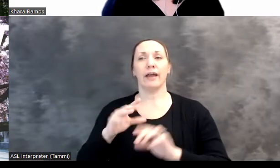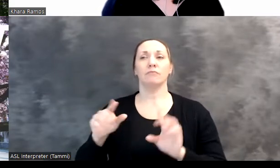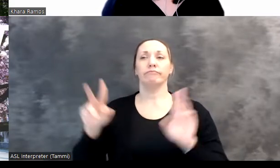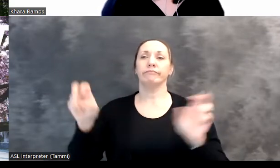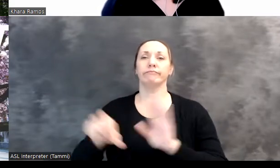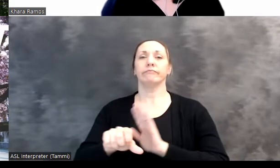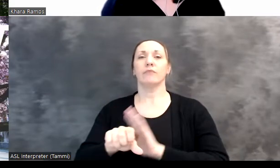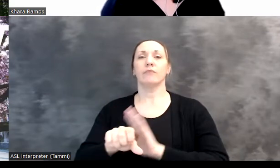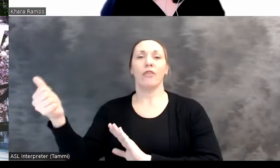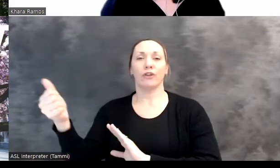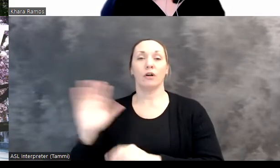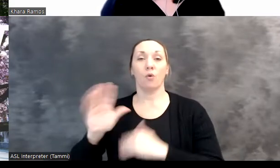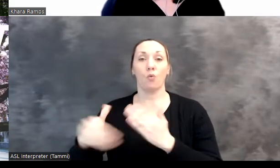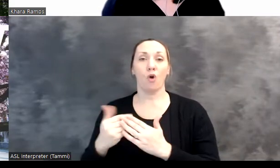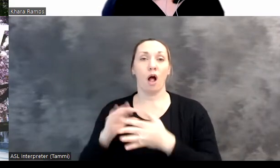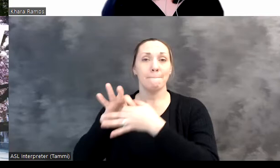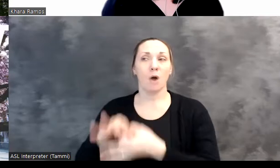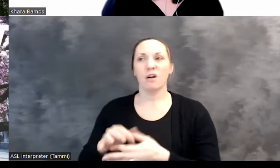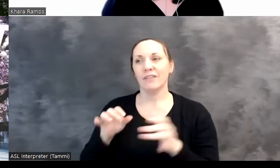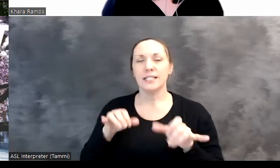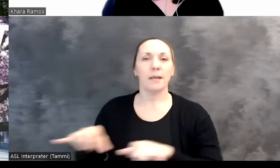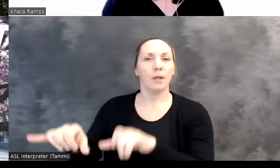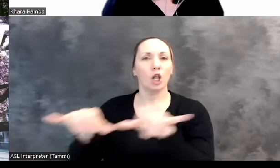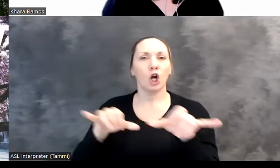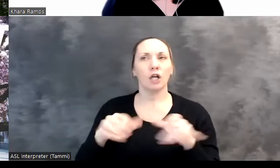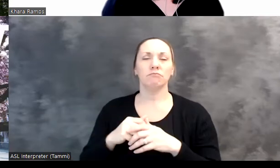Right. I don't think of people positioned differently